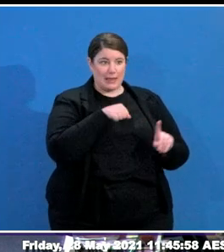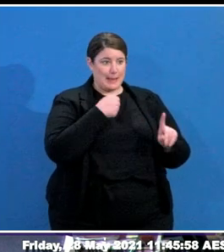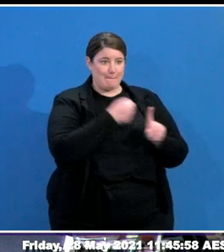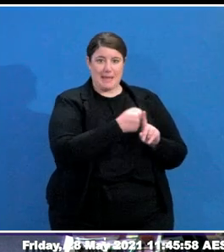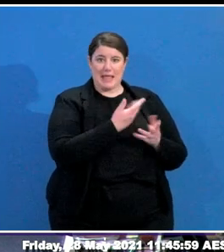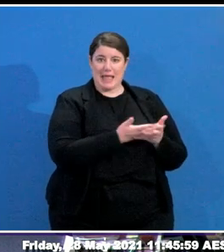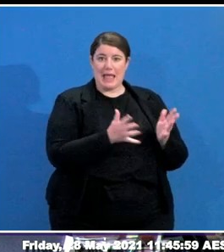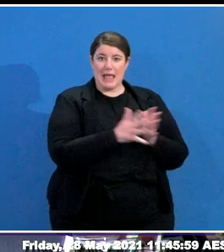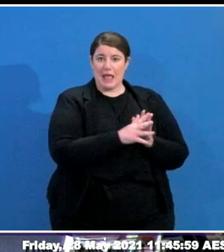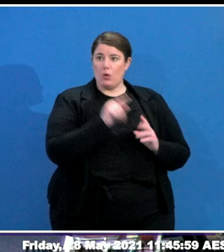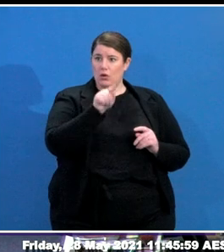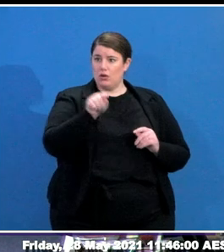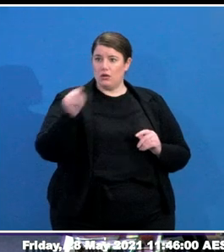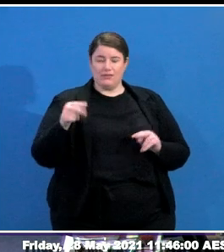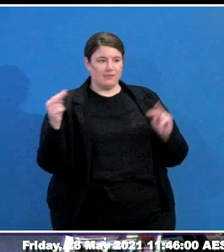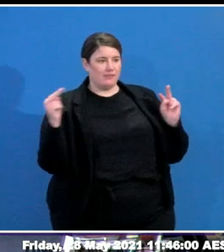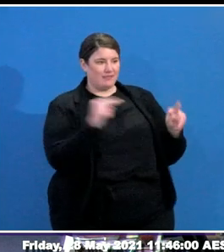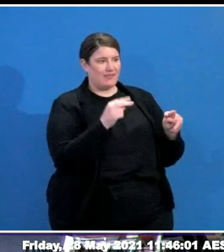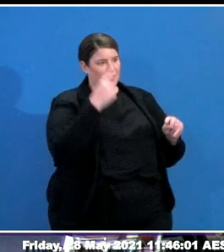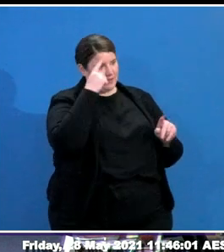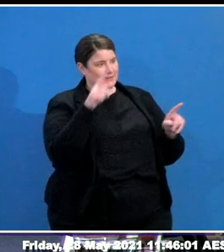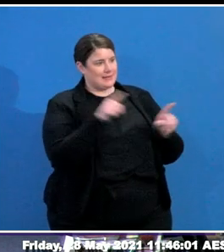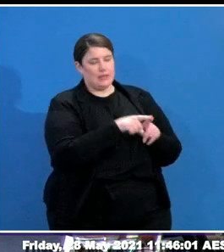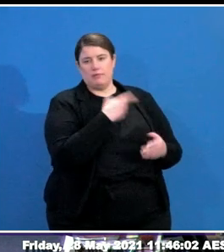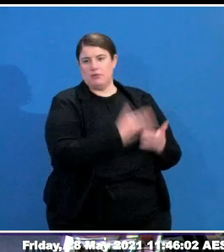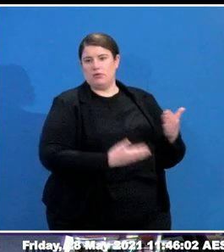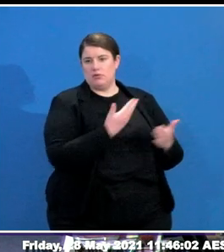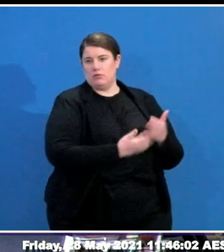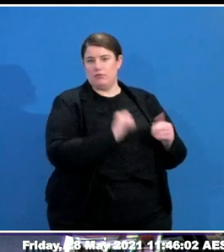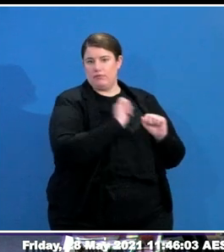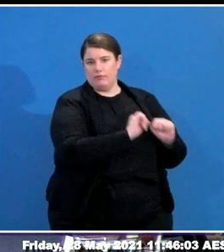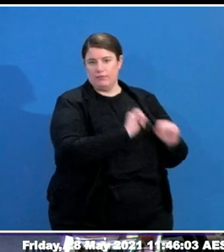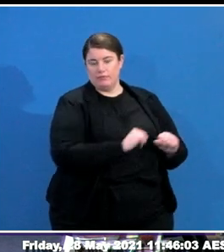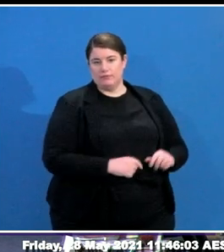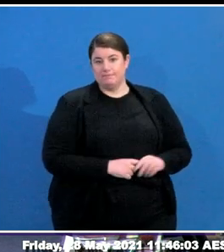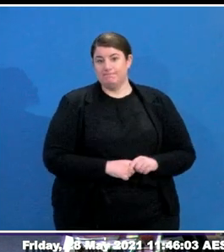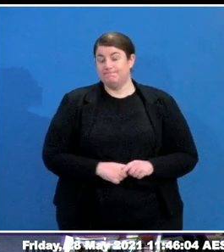other people perceive the complainant and how they might be dealt with? Yes.